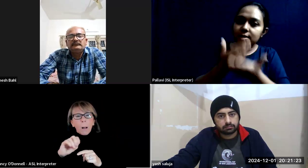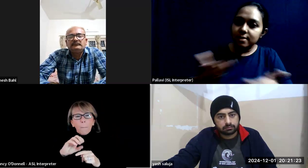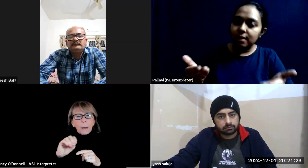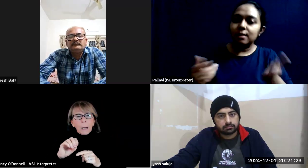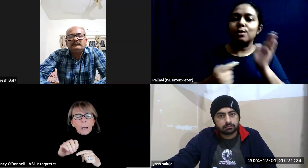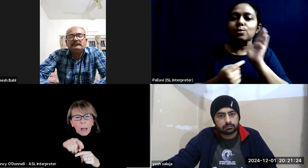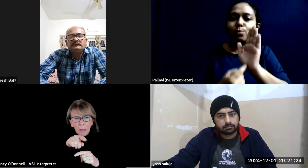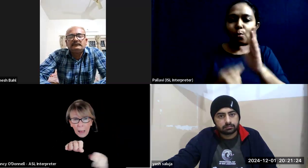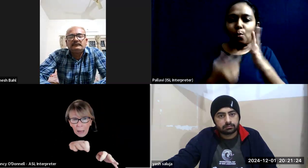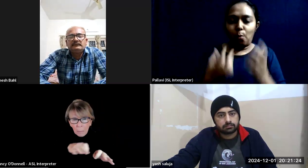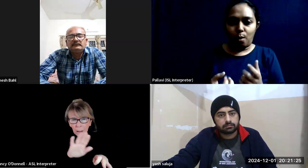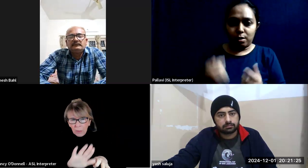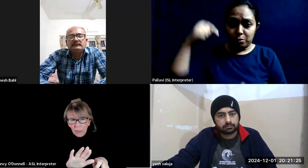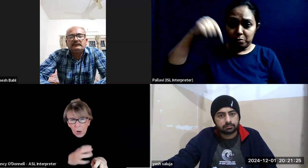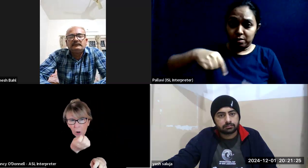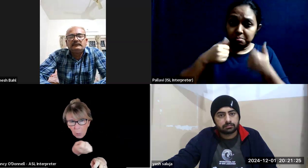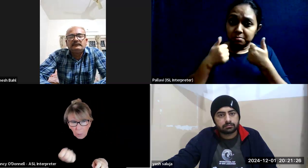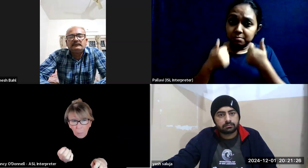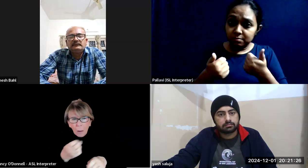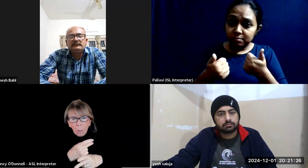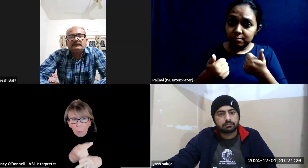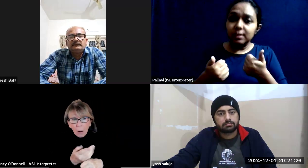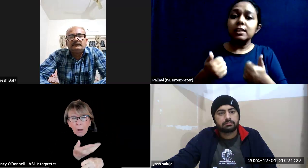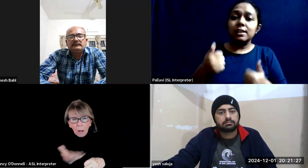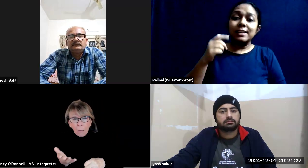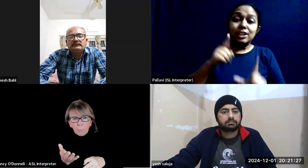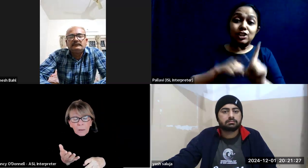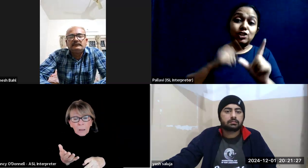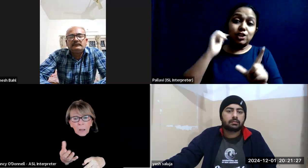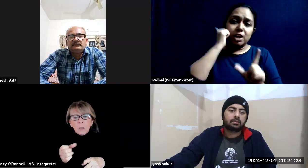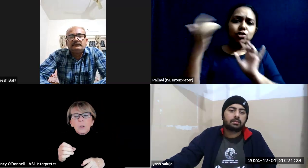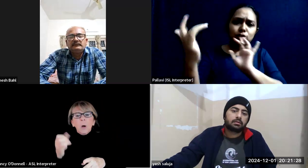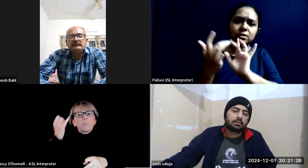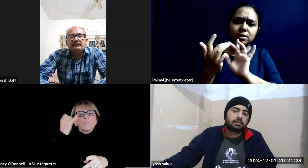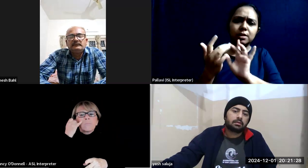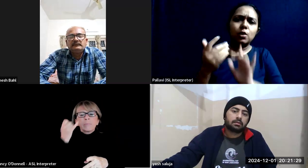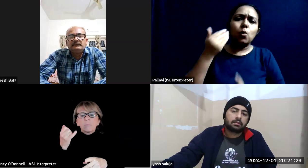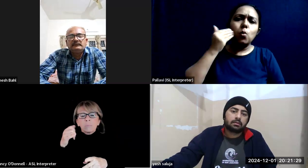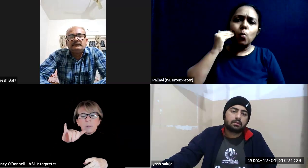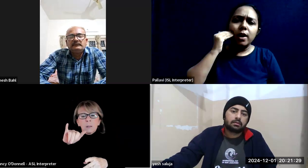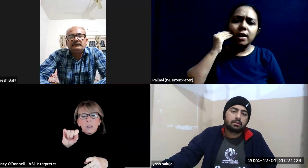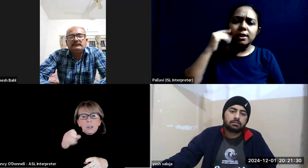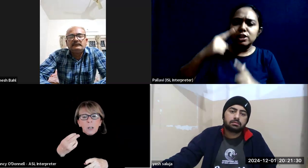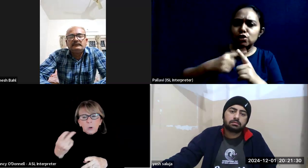So I will get in touch with you, Yash. Let's set a date for January.